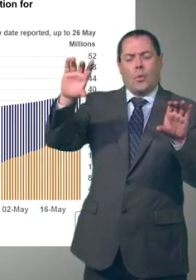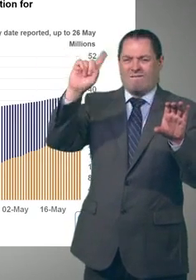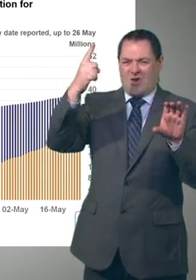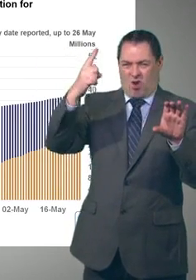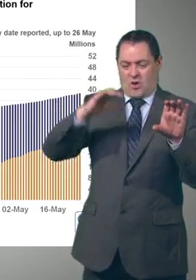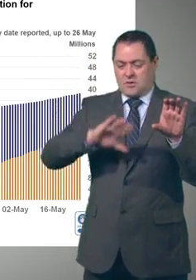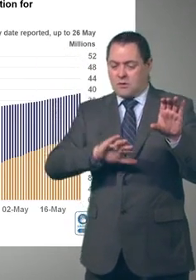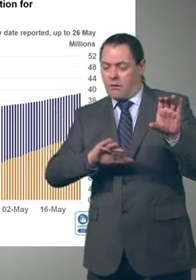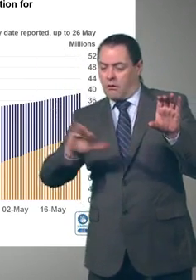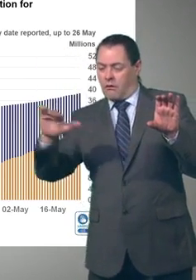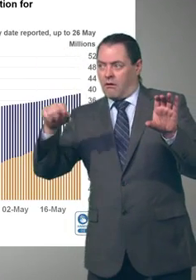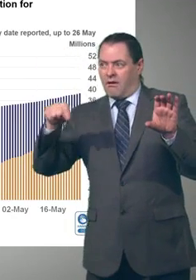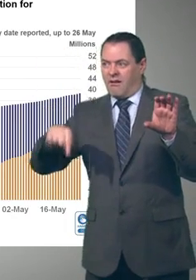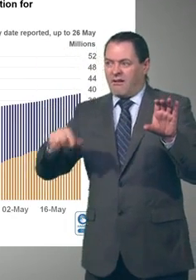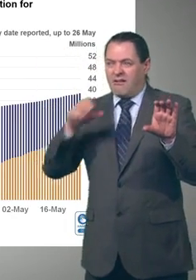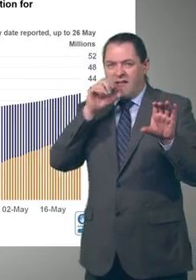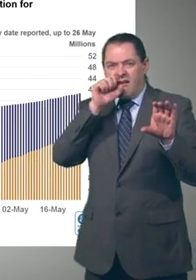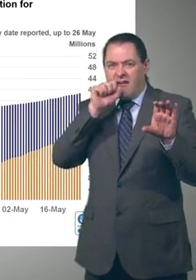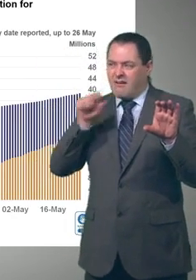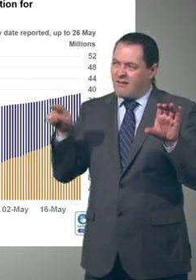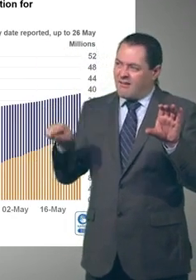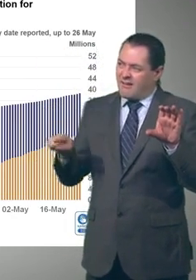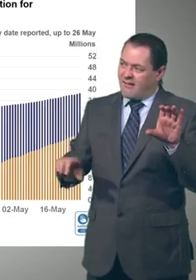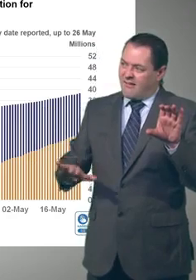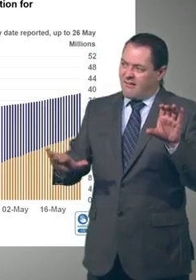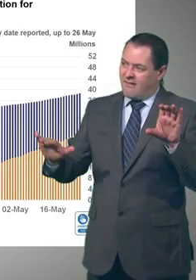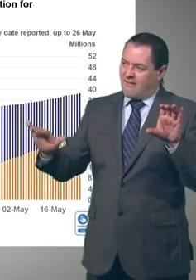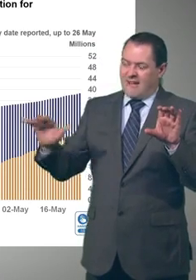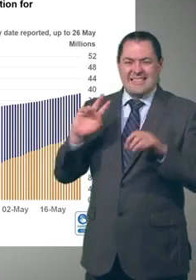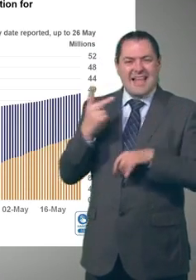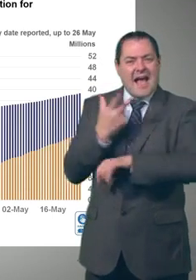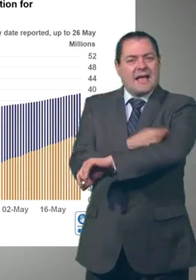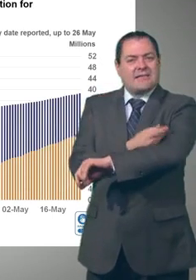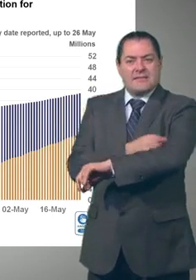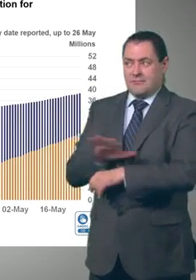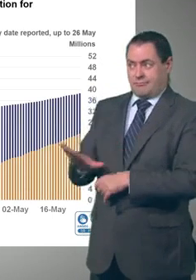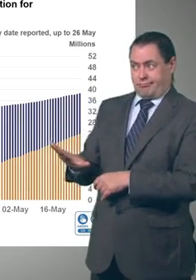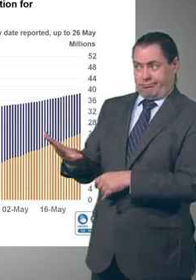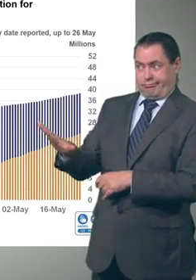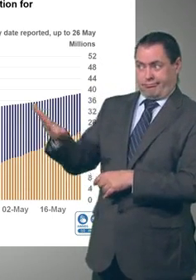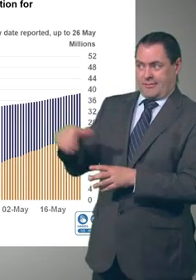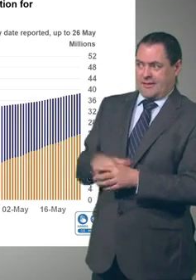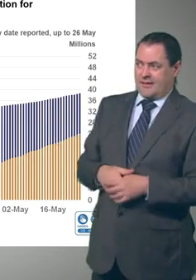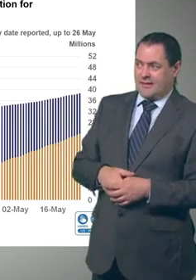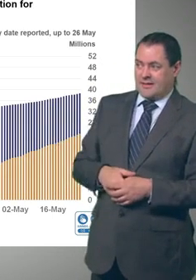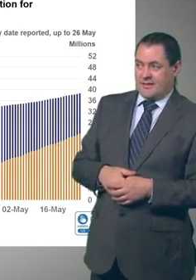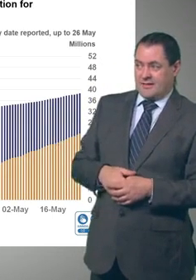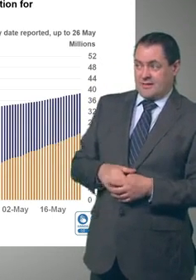catching up very rapidly. are those who've had a second dose.